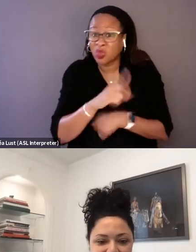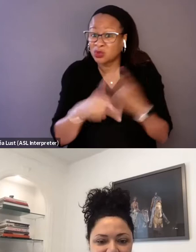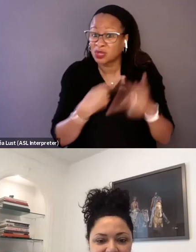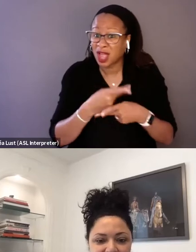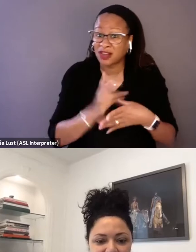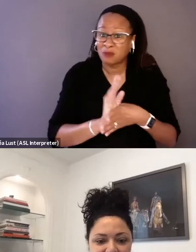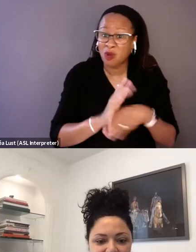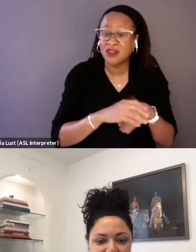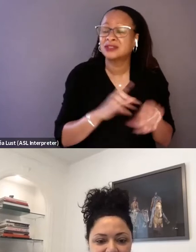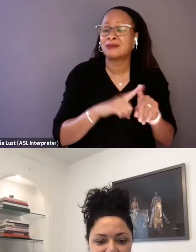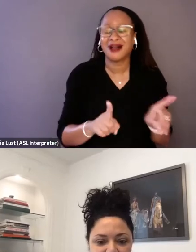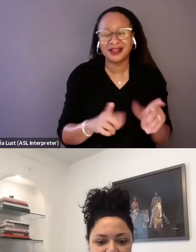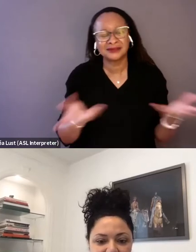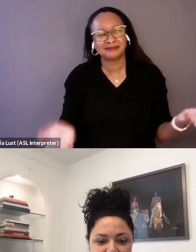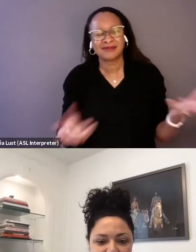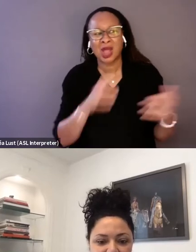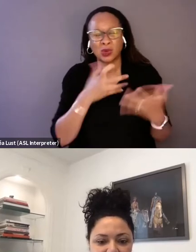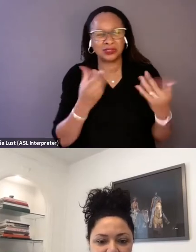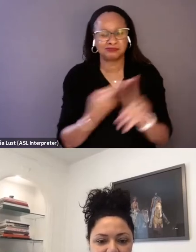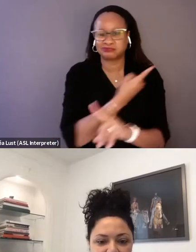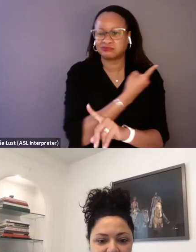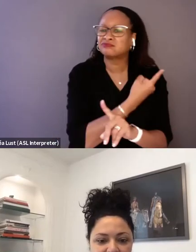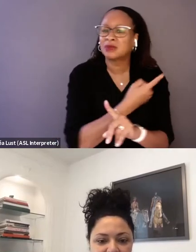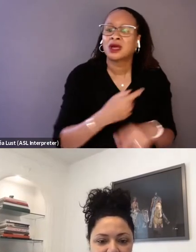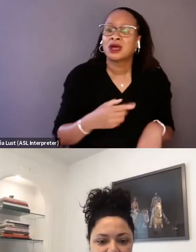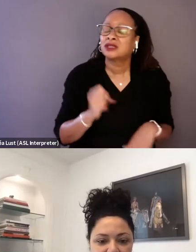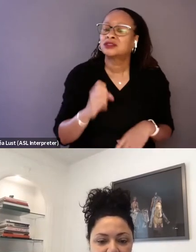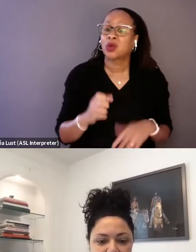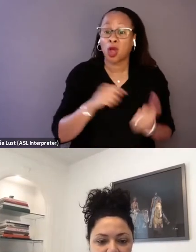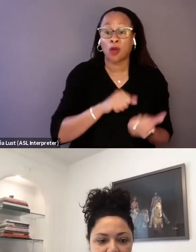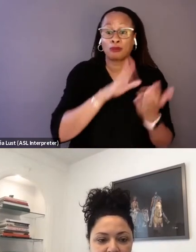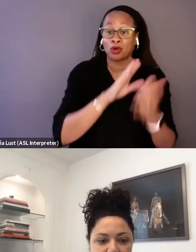So my idea was let's approach six different directors